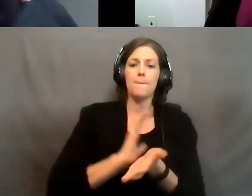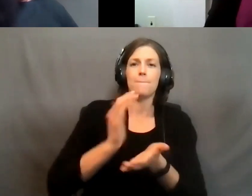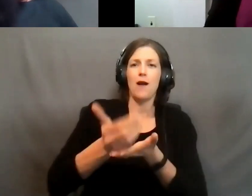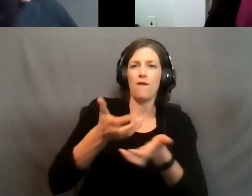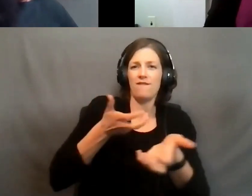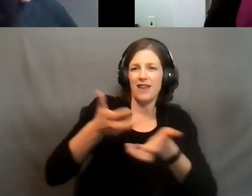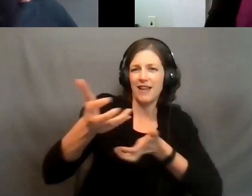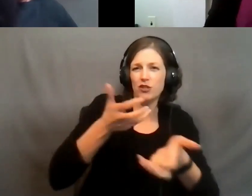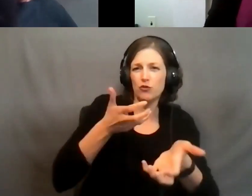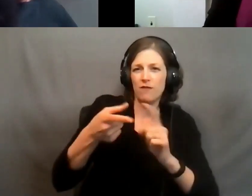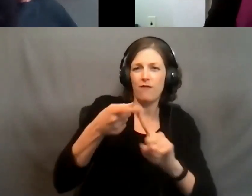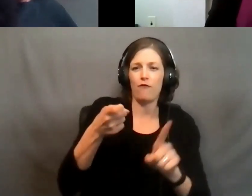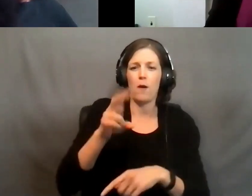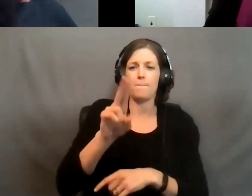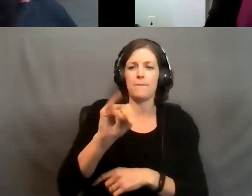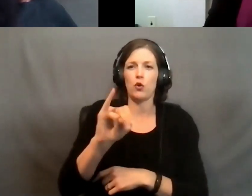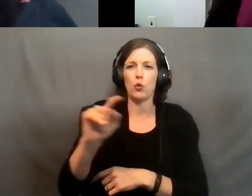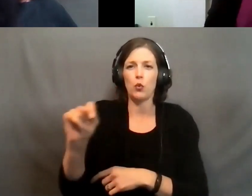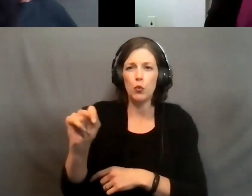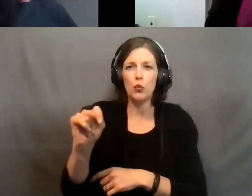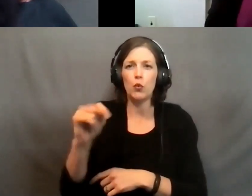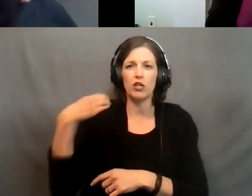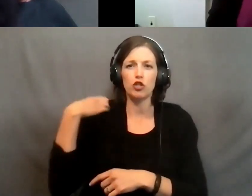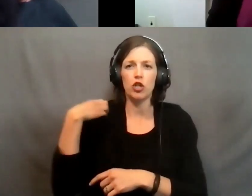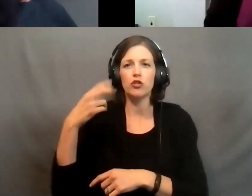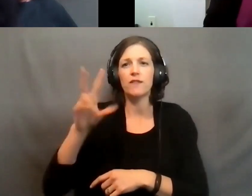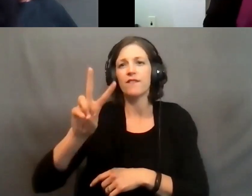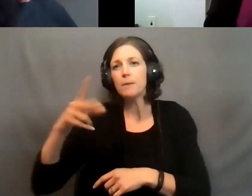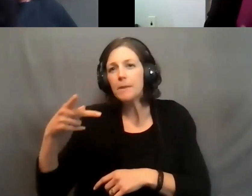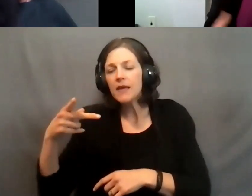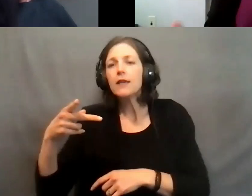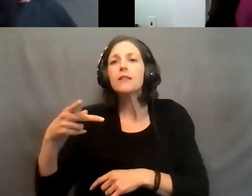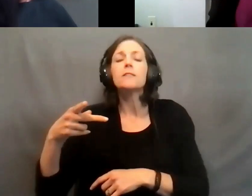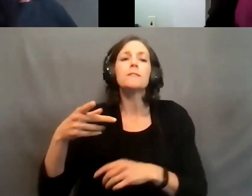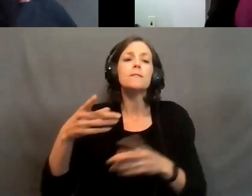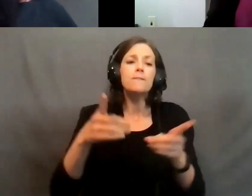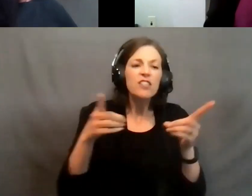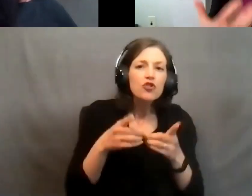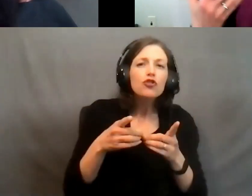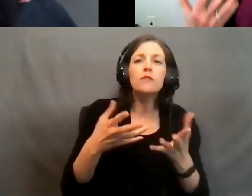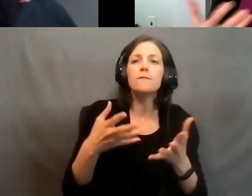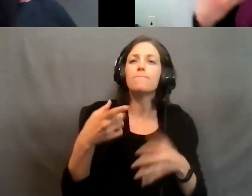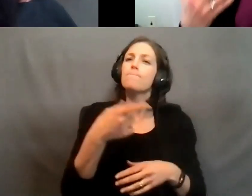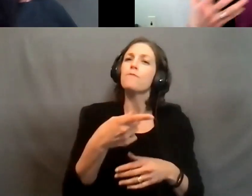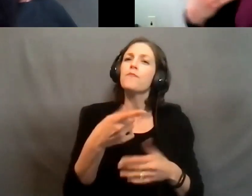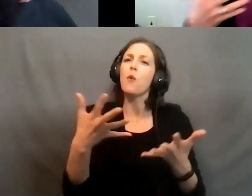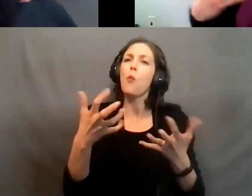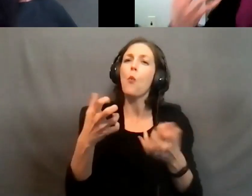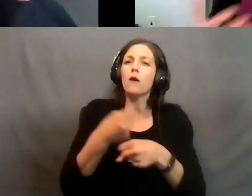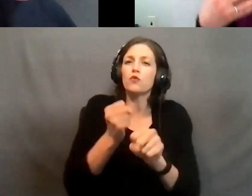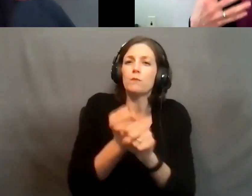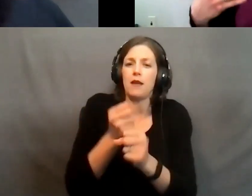13:14:57 chairs. Divisions and VPs 13:15:03 to make the social time